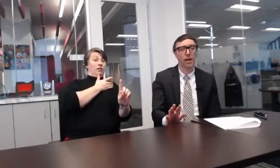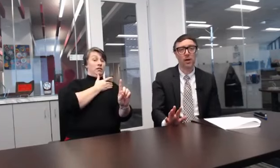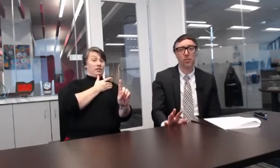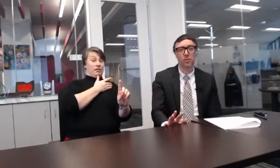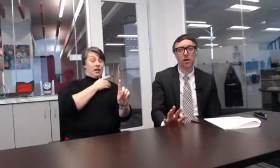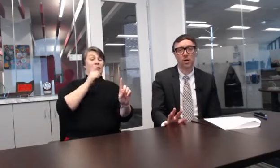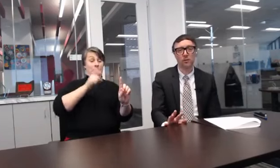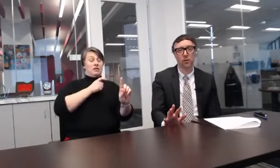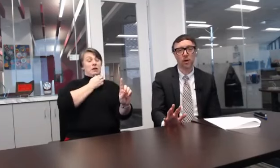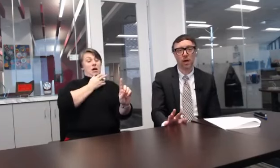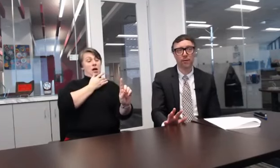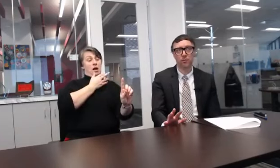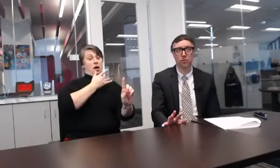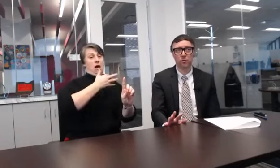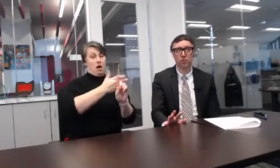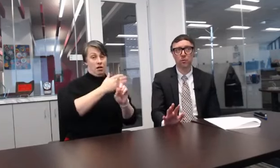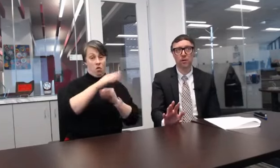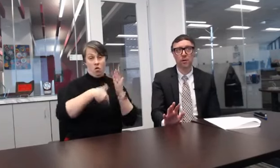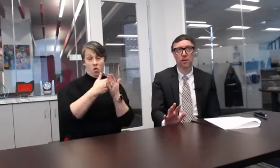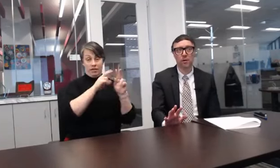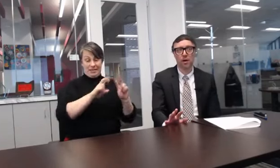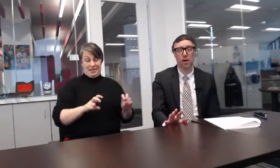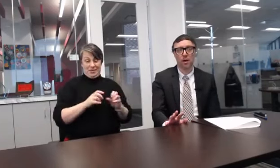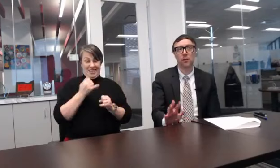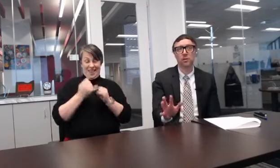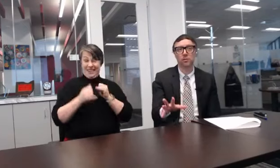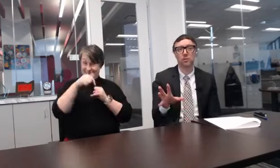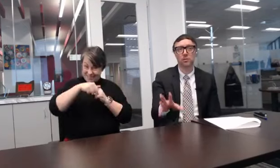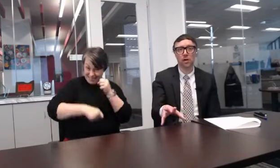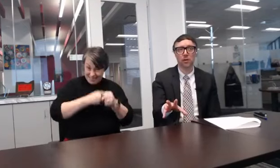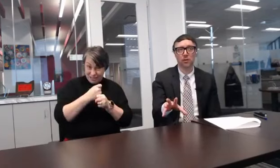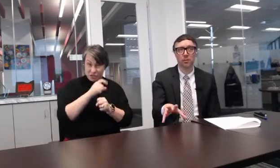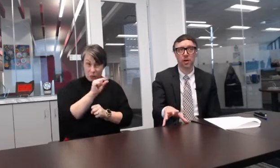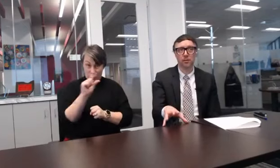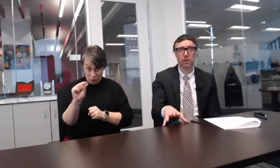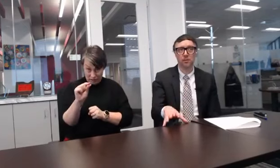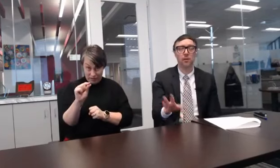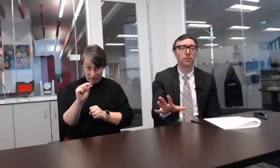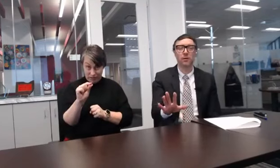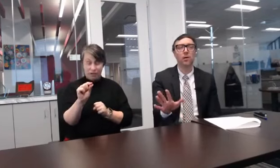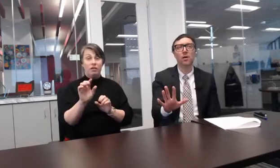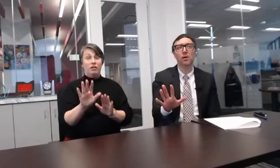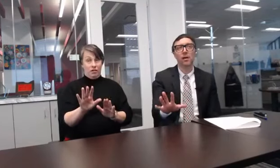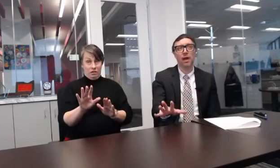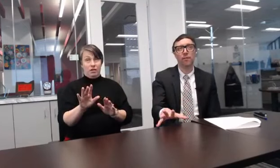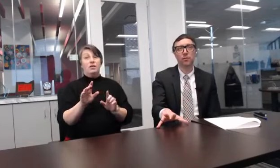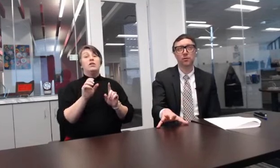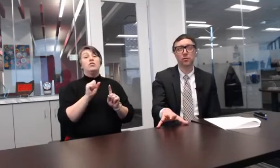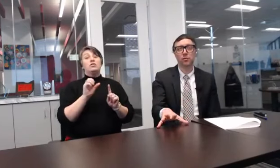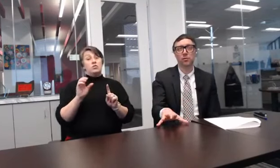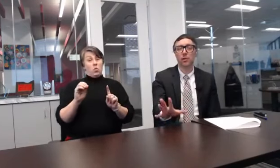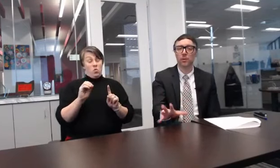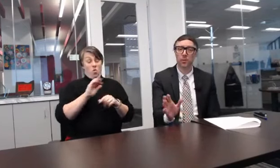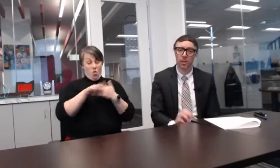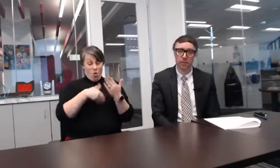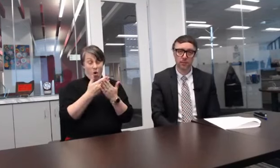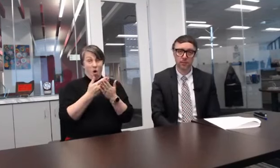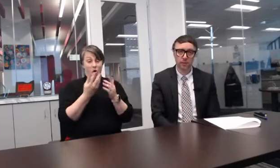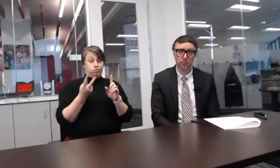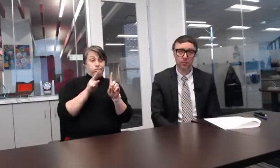County Boards also have to at least start the process, I'm sorry, they have to complete waiting list assessments